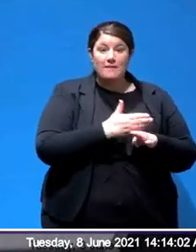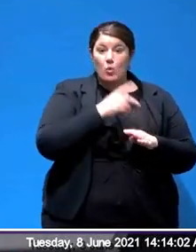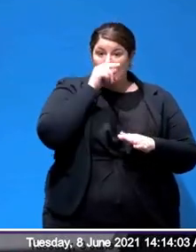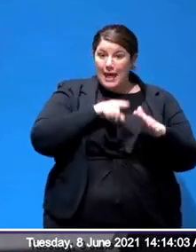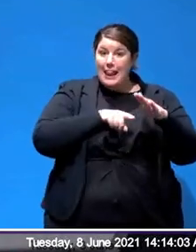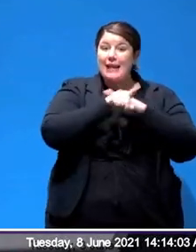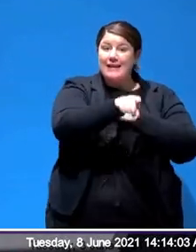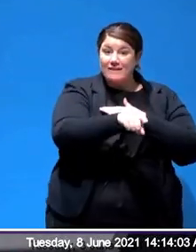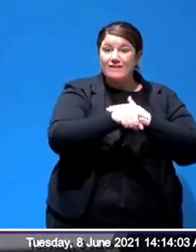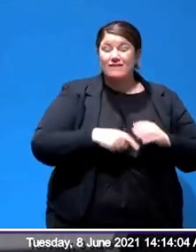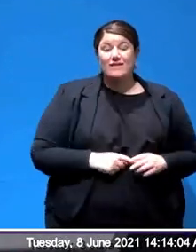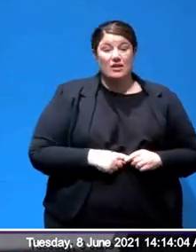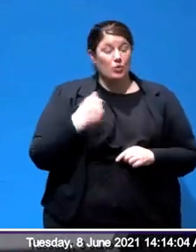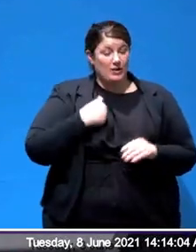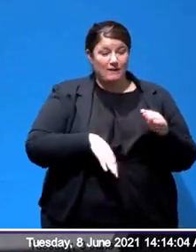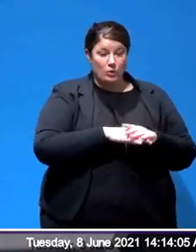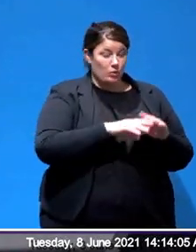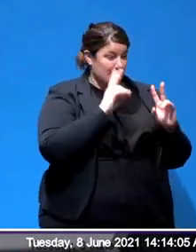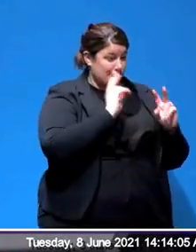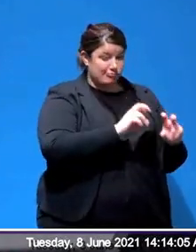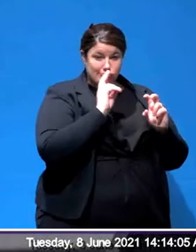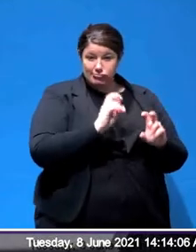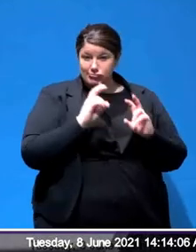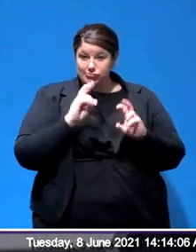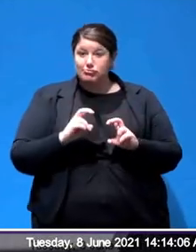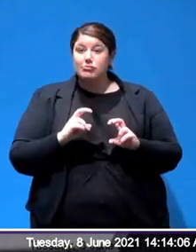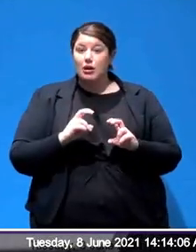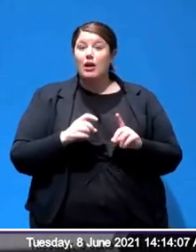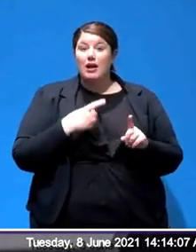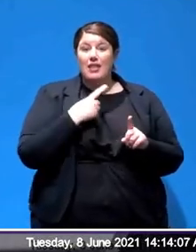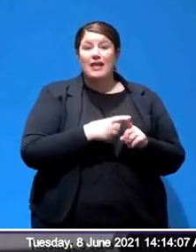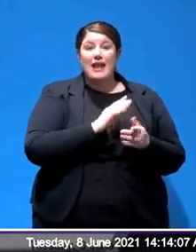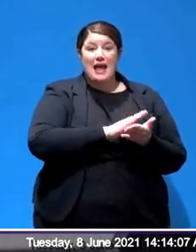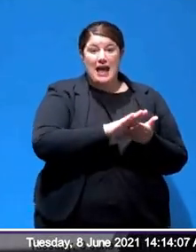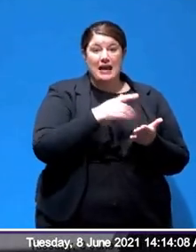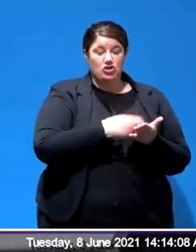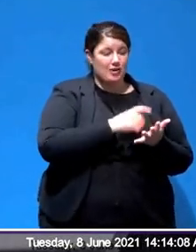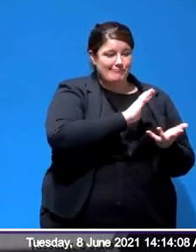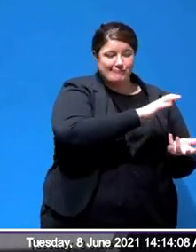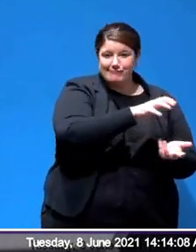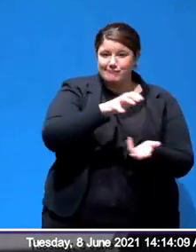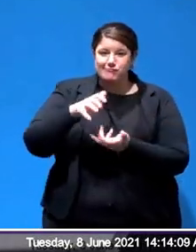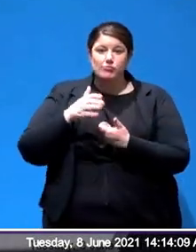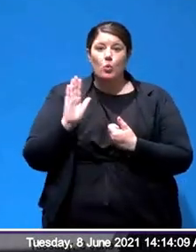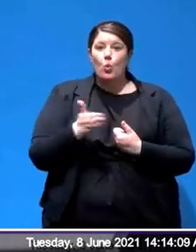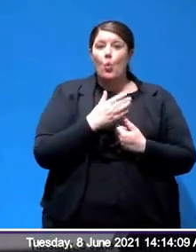We fully investigated that and the HR then compiled all the evidence for triage.